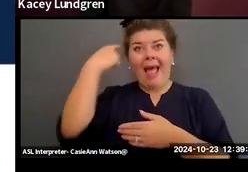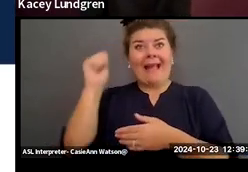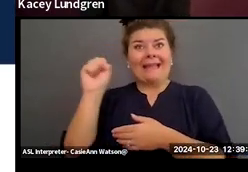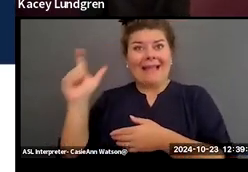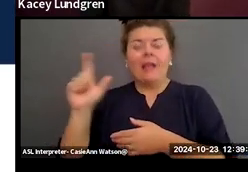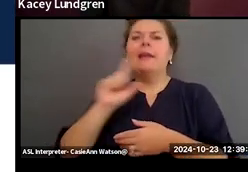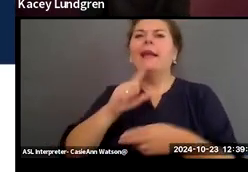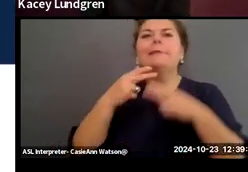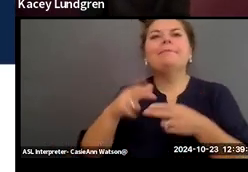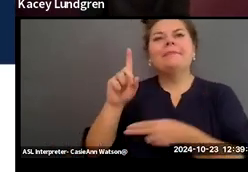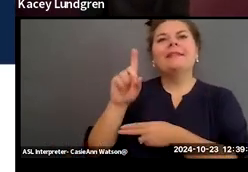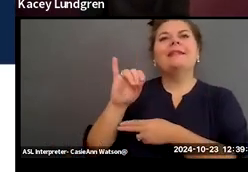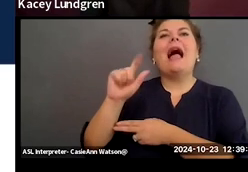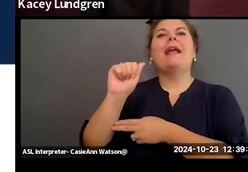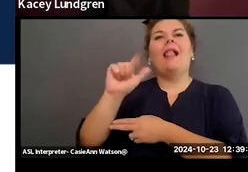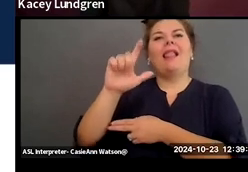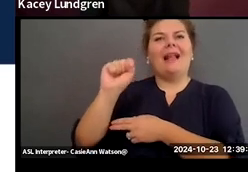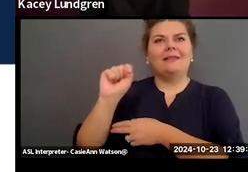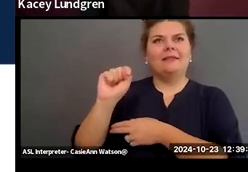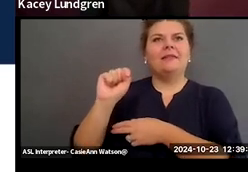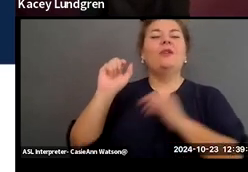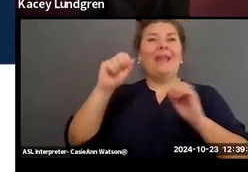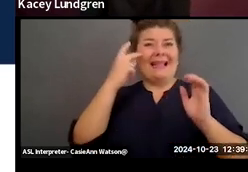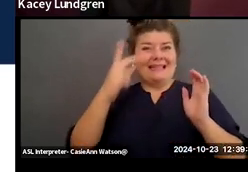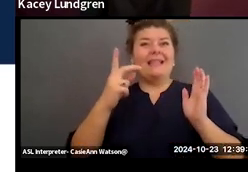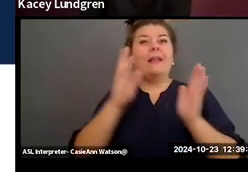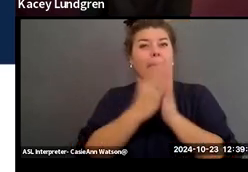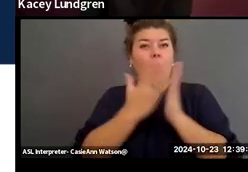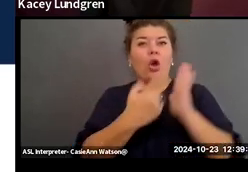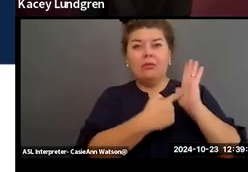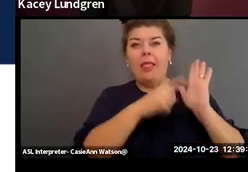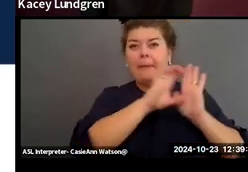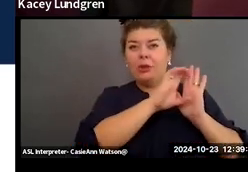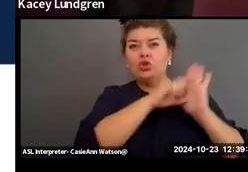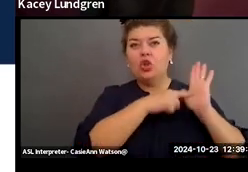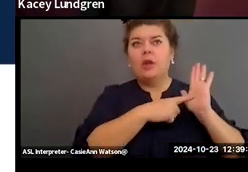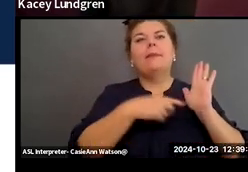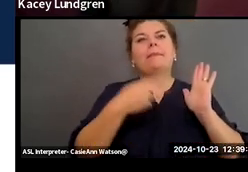Onscreen here is a picture of the cover of their groundbreaking work, "The Hidden Treasure of Black ASL."